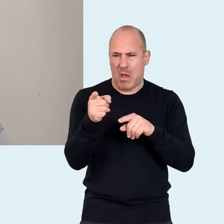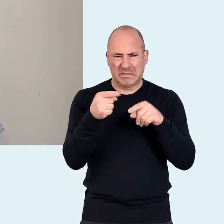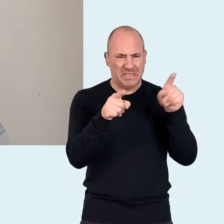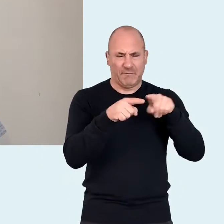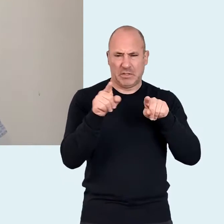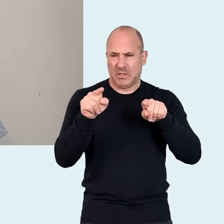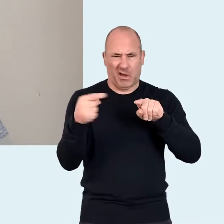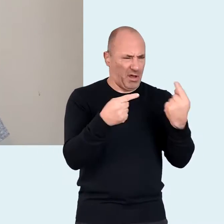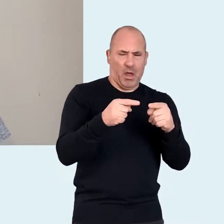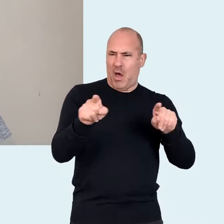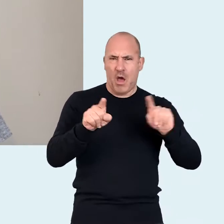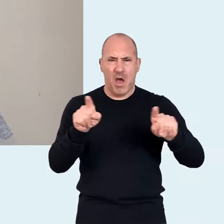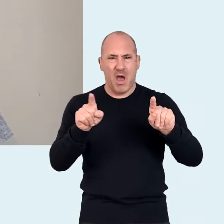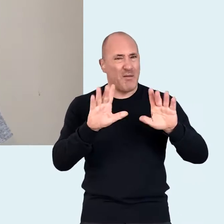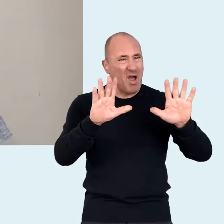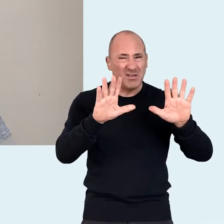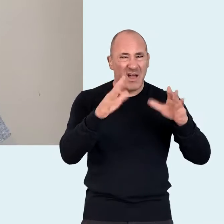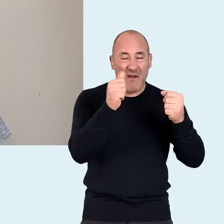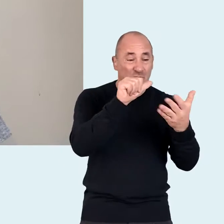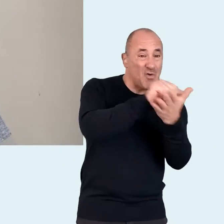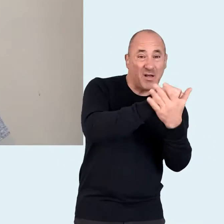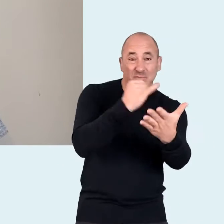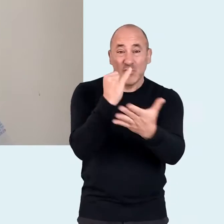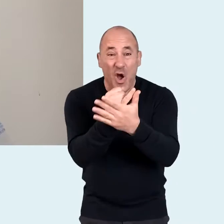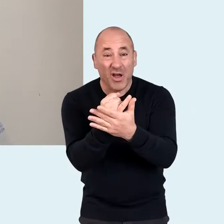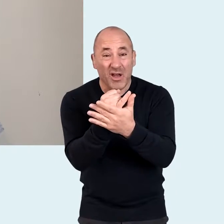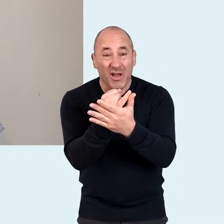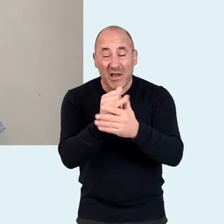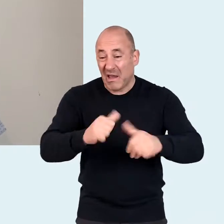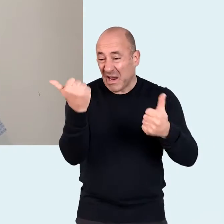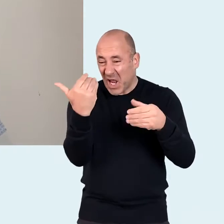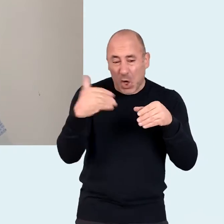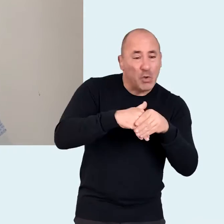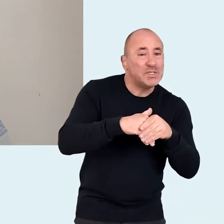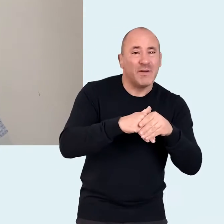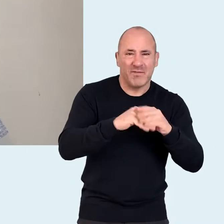even contradicts. There's no right or wrong way to be a good, inclusive dance practitioner.